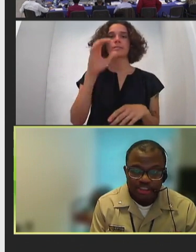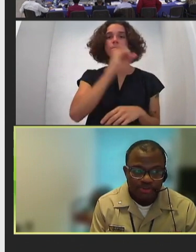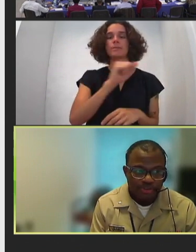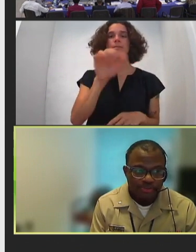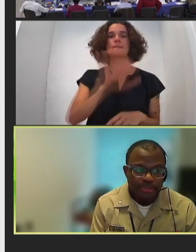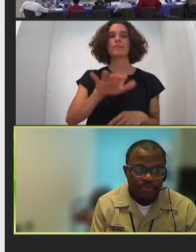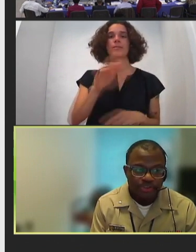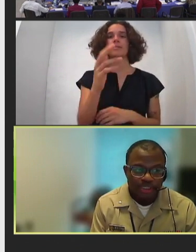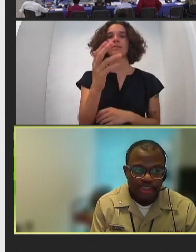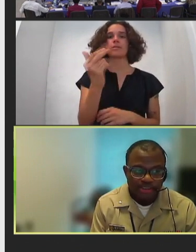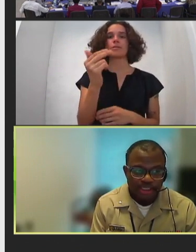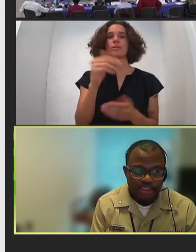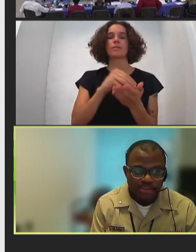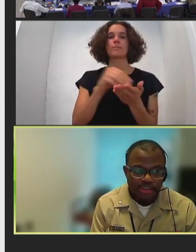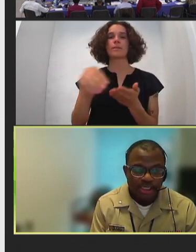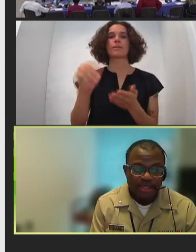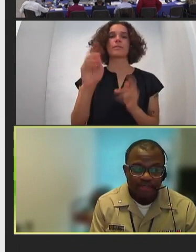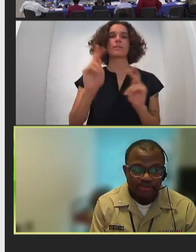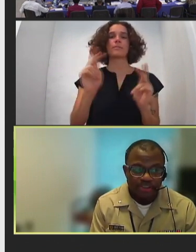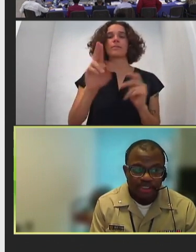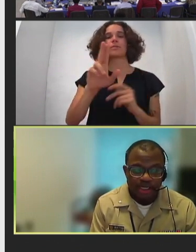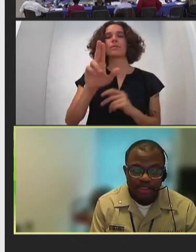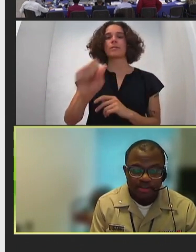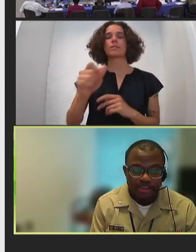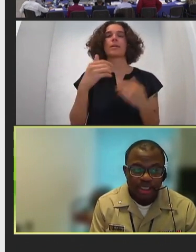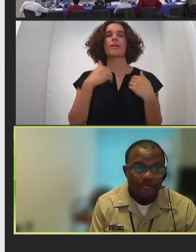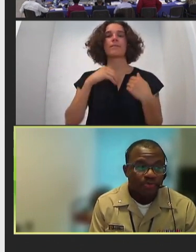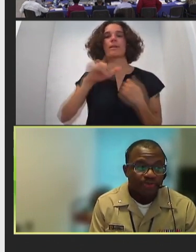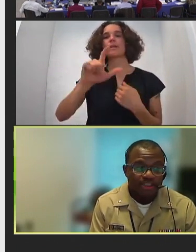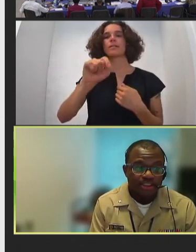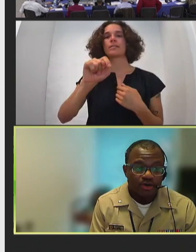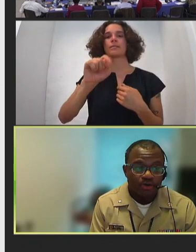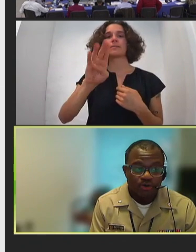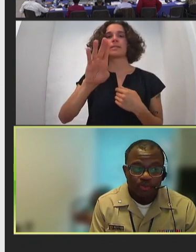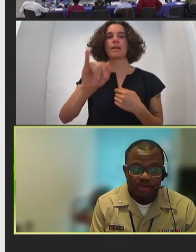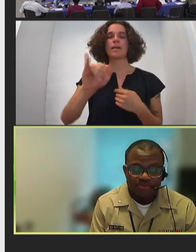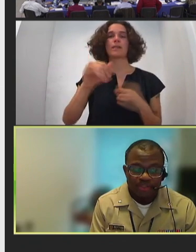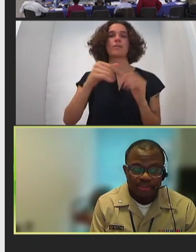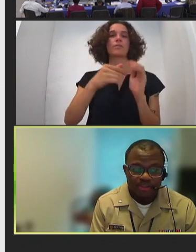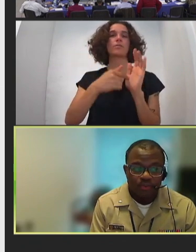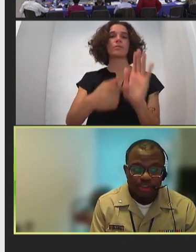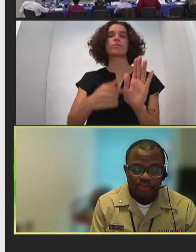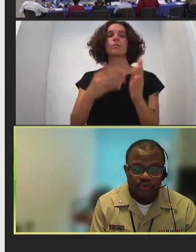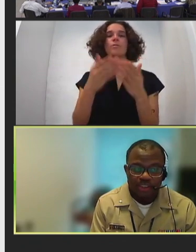million people in the United States have LTBI, reflecting An overall prevalence of one in 20